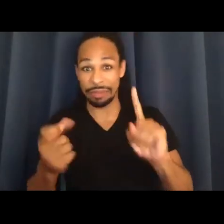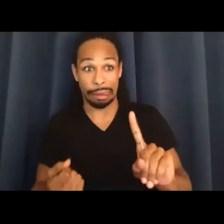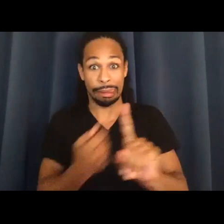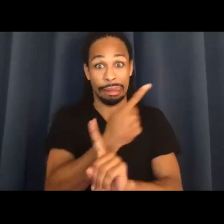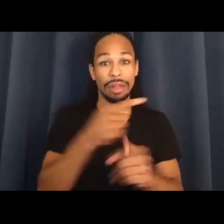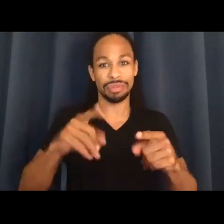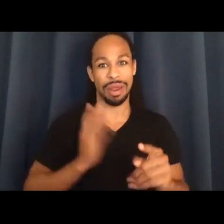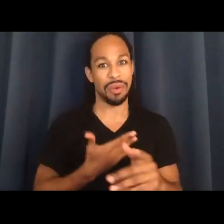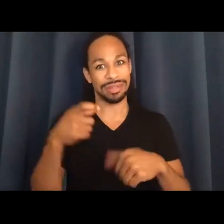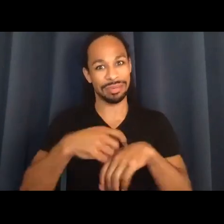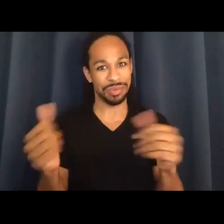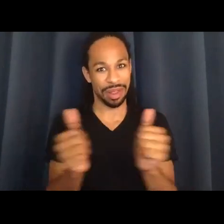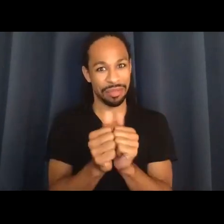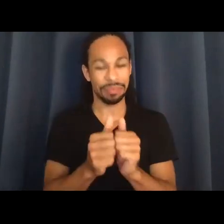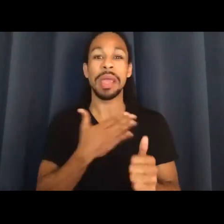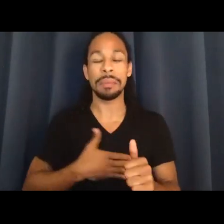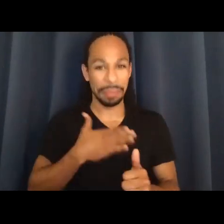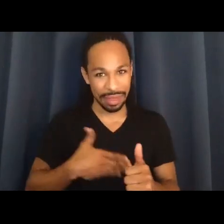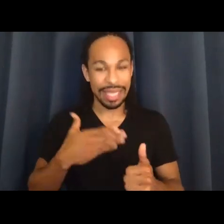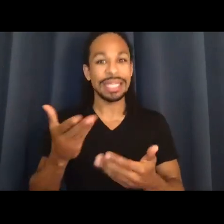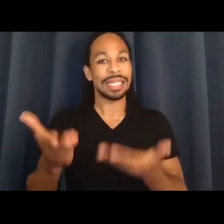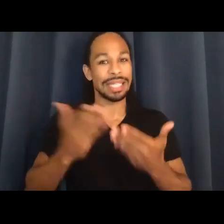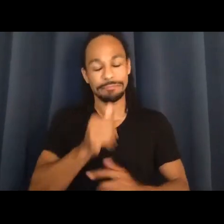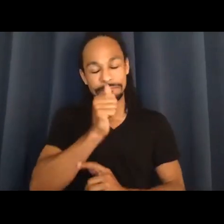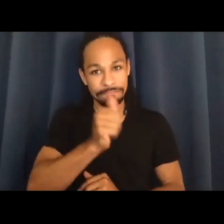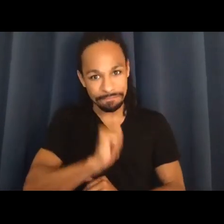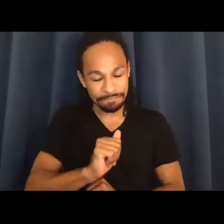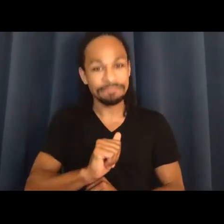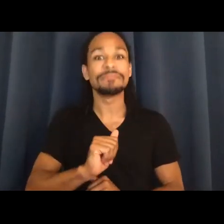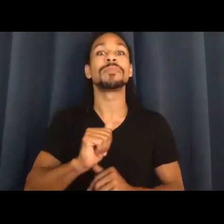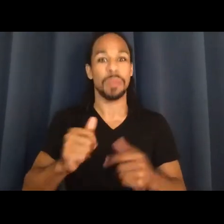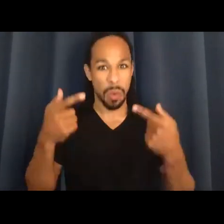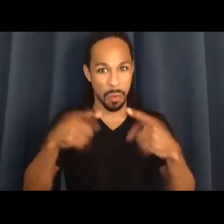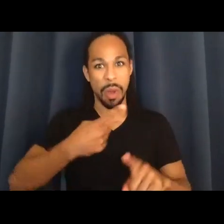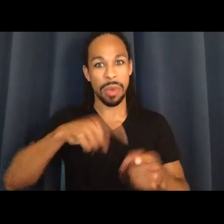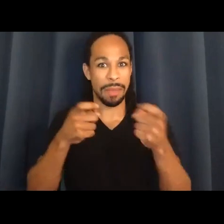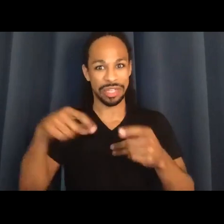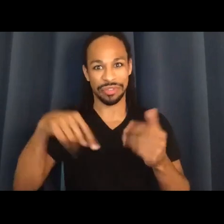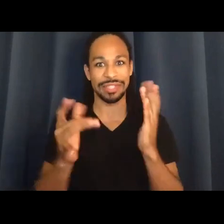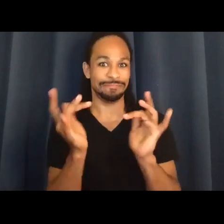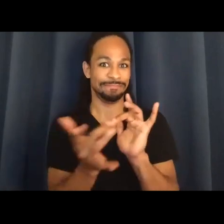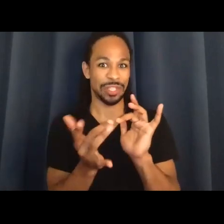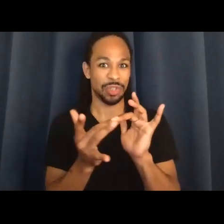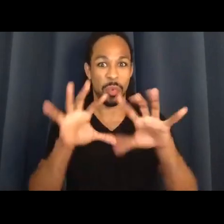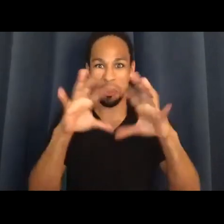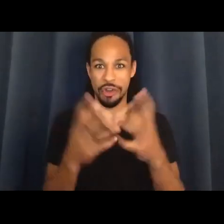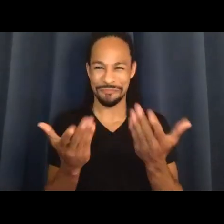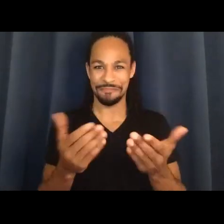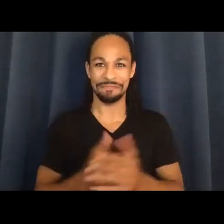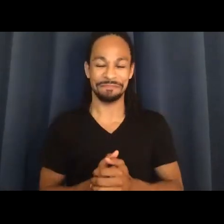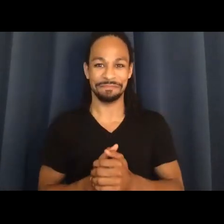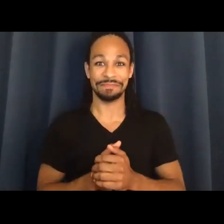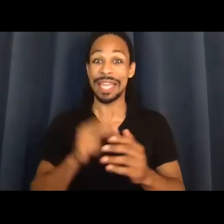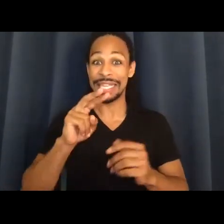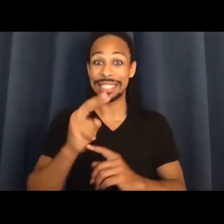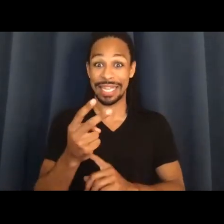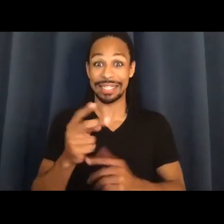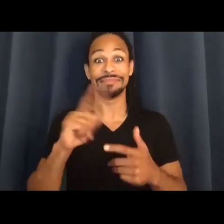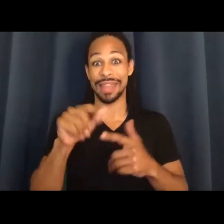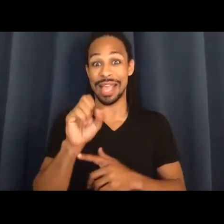invite you to extend grace and patience to each other as we manage this virtual landscape. Second, ASL interpretation by Sara